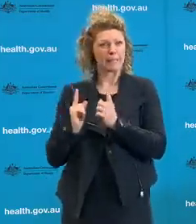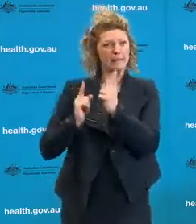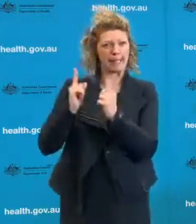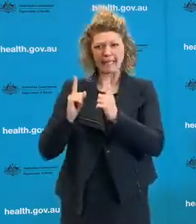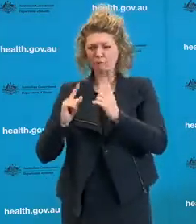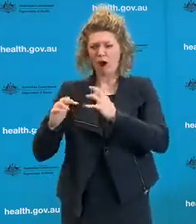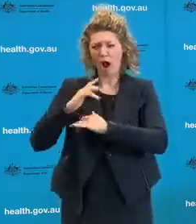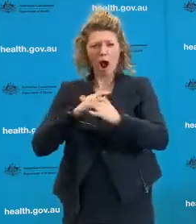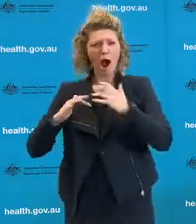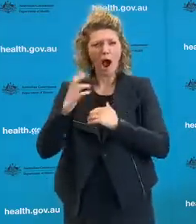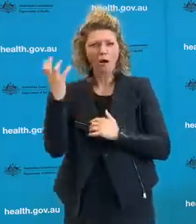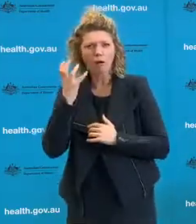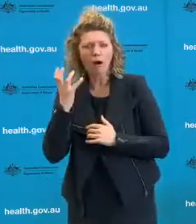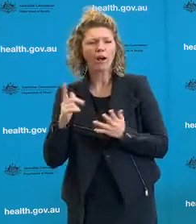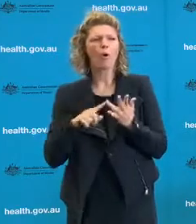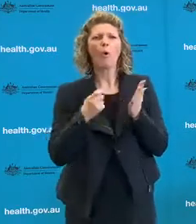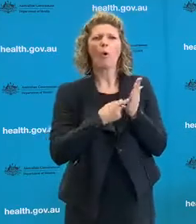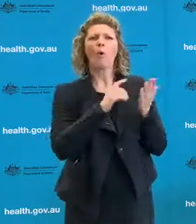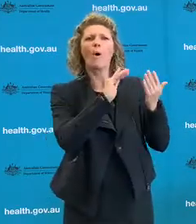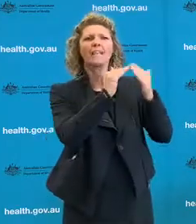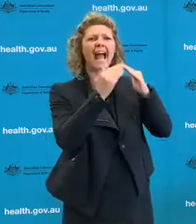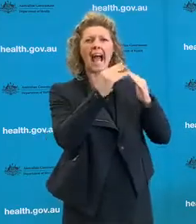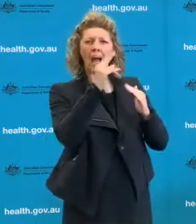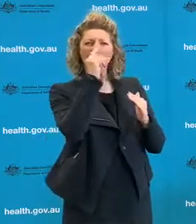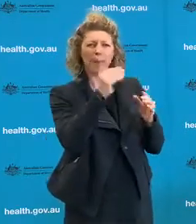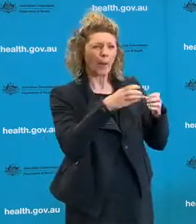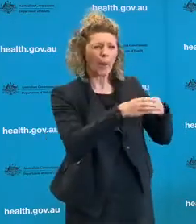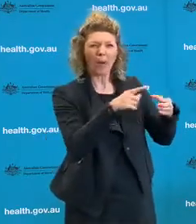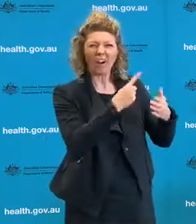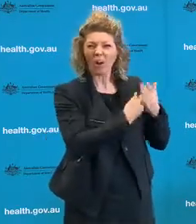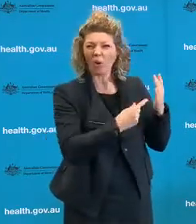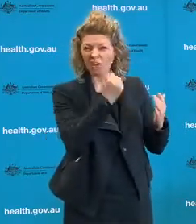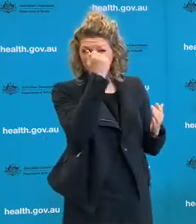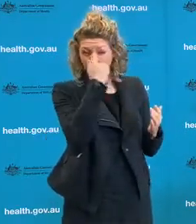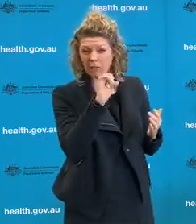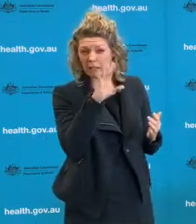talking about a town of 10? Are we talking about a remote